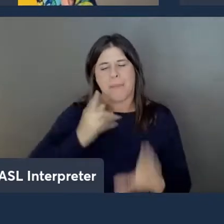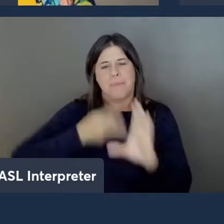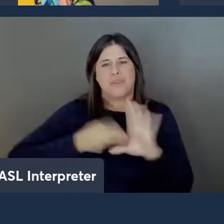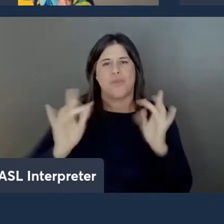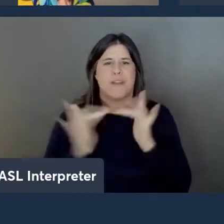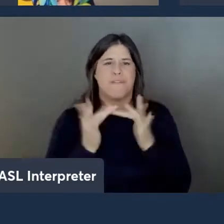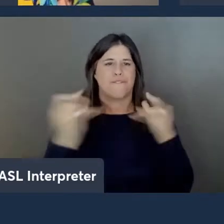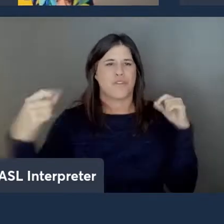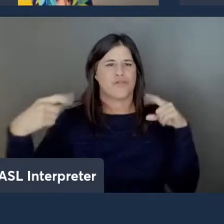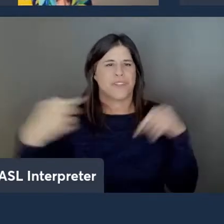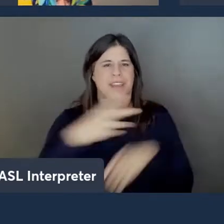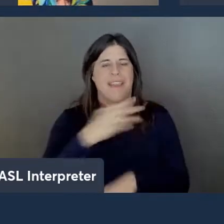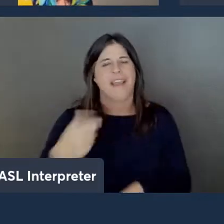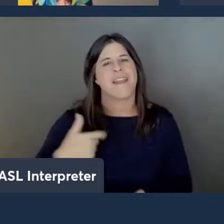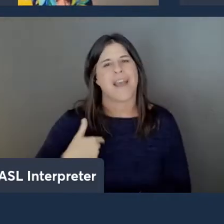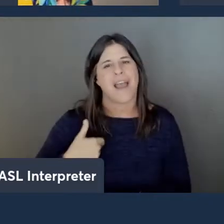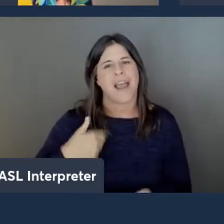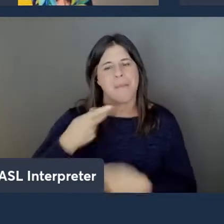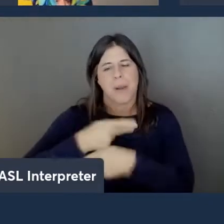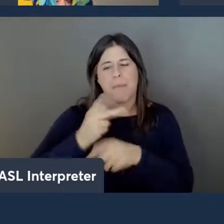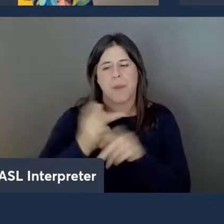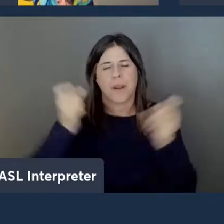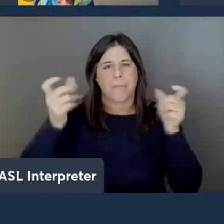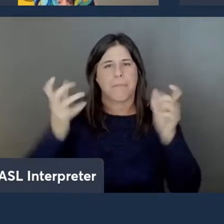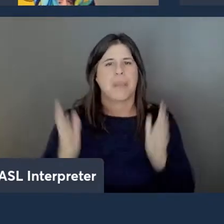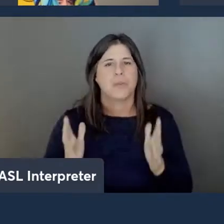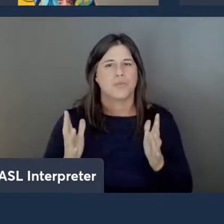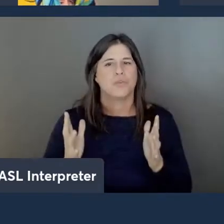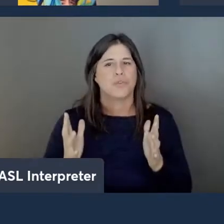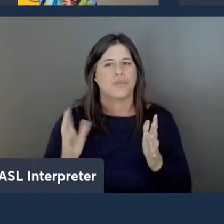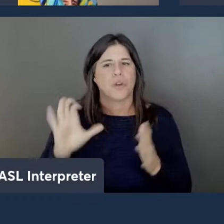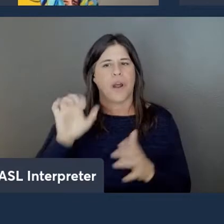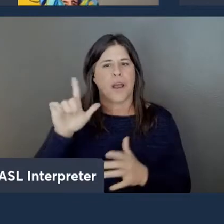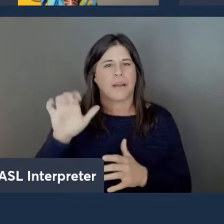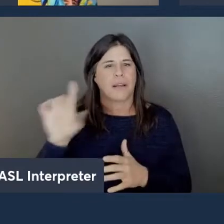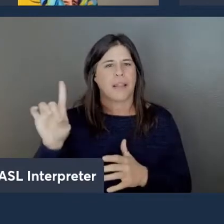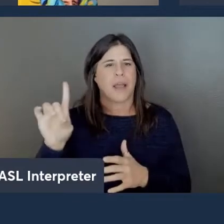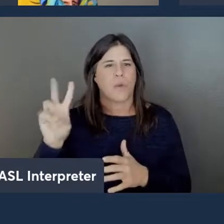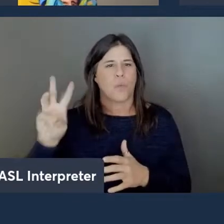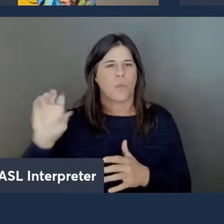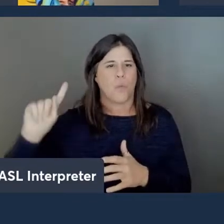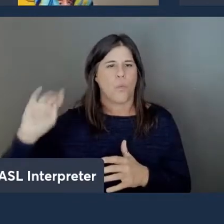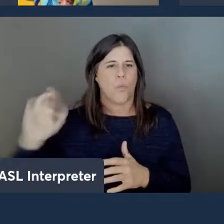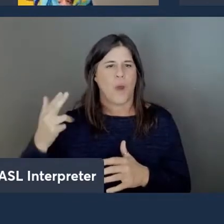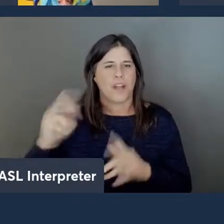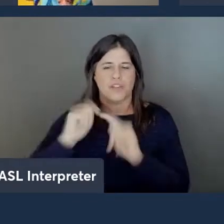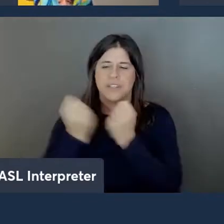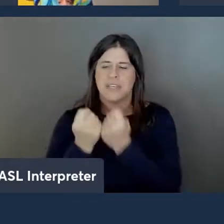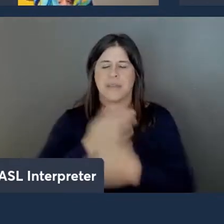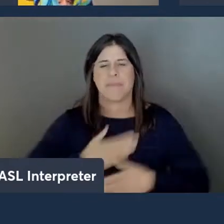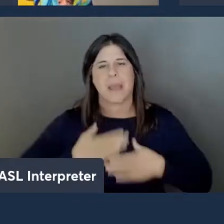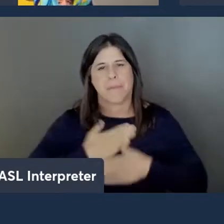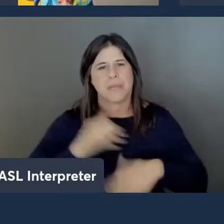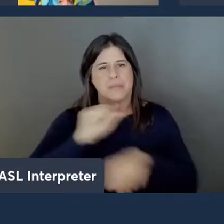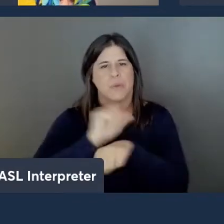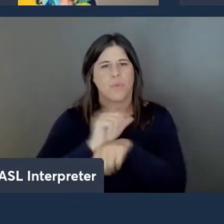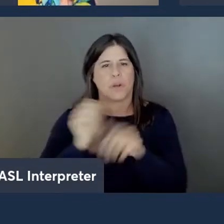and I am a product manager on the CloudWatch team and pleased to be working with Adel. Adel who are you?